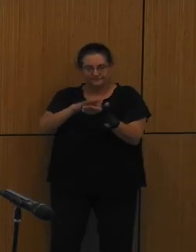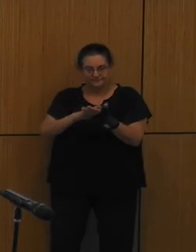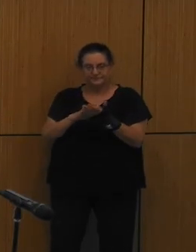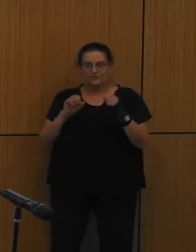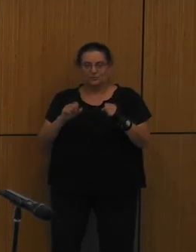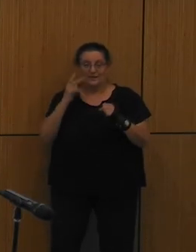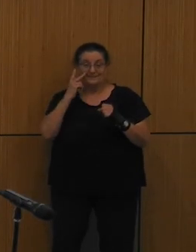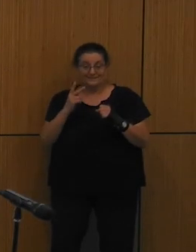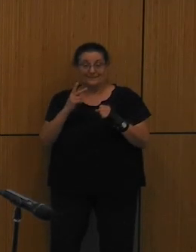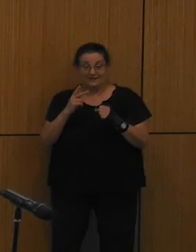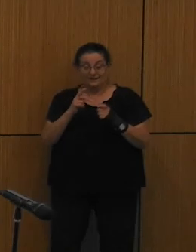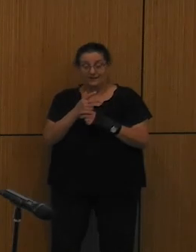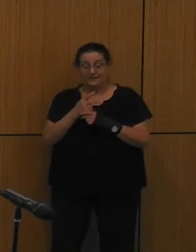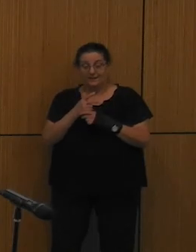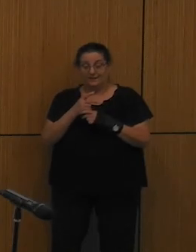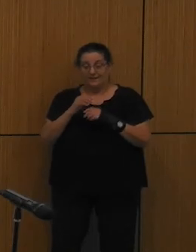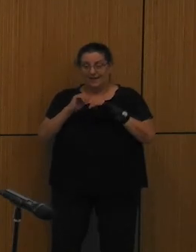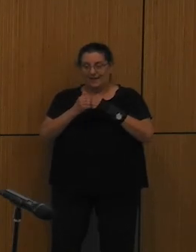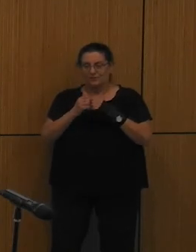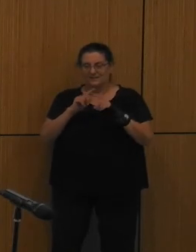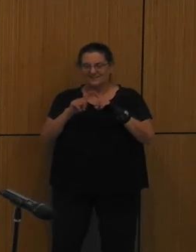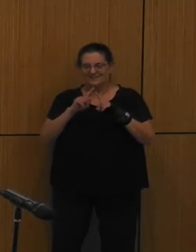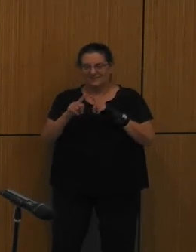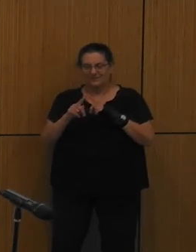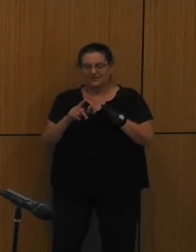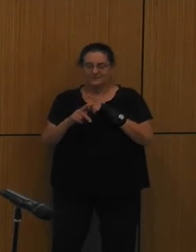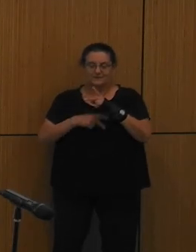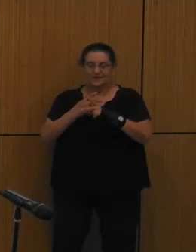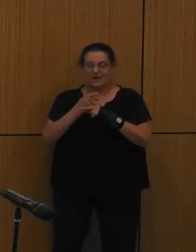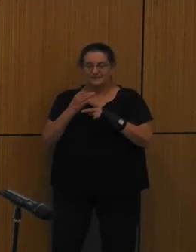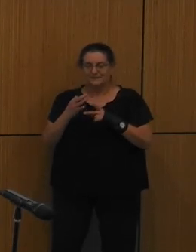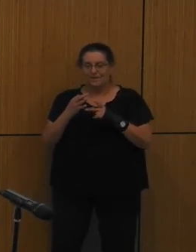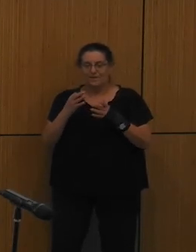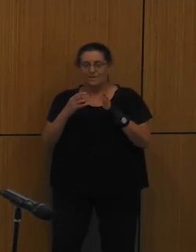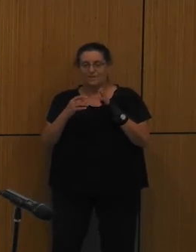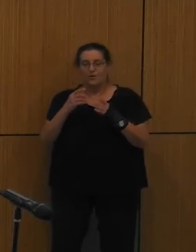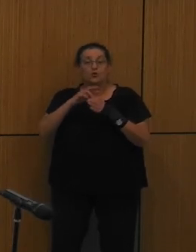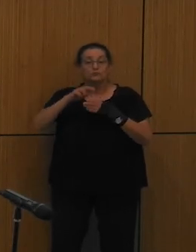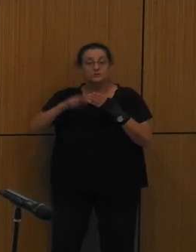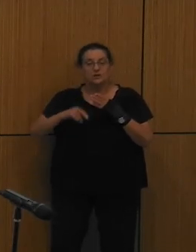So harken back, just a couple talks ago, and as you watch these data, these